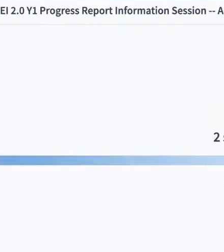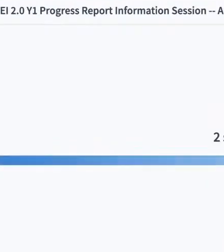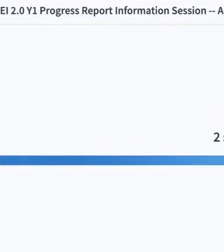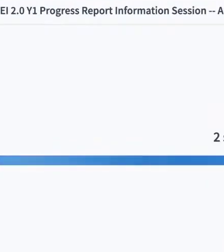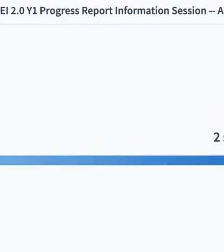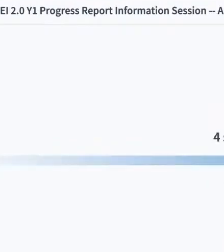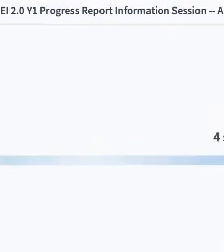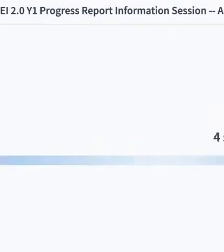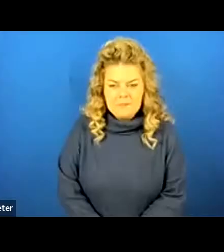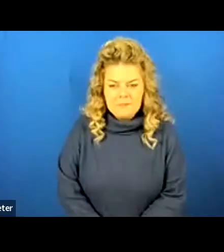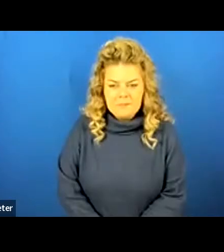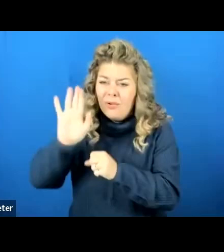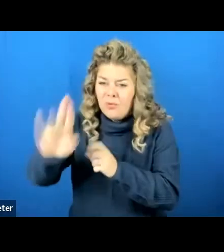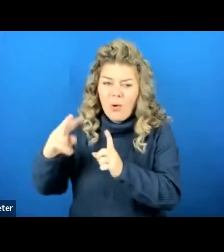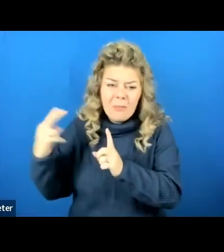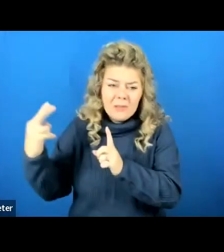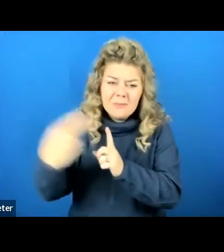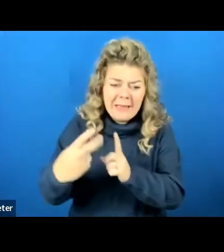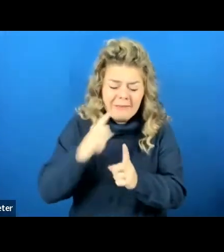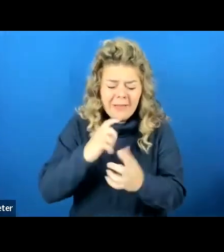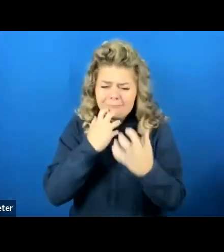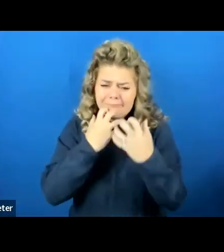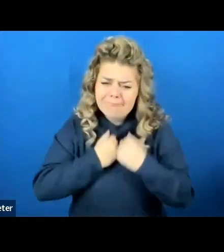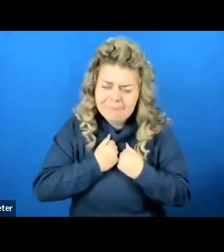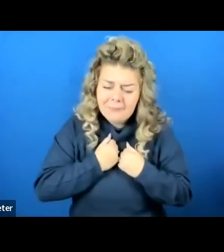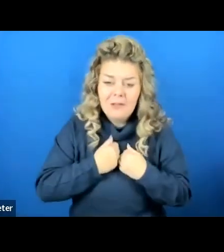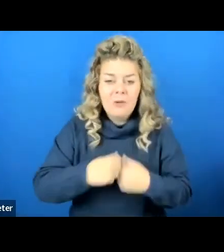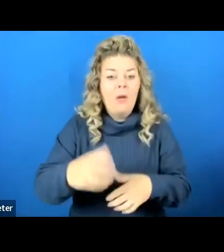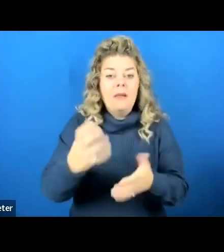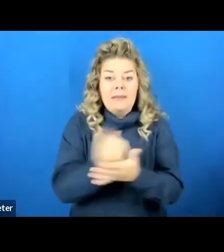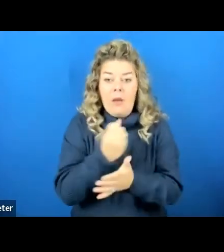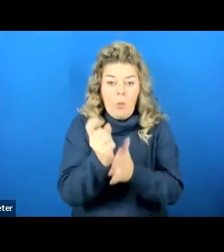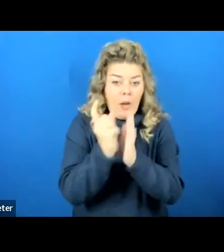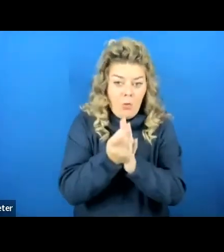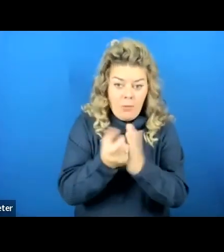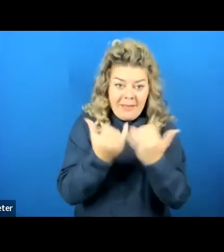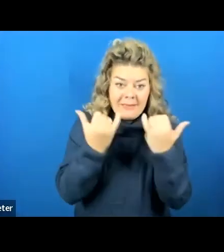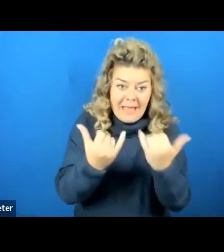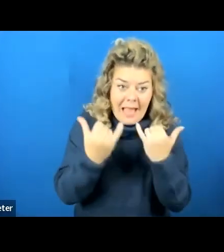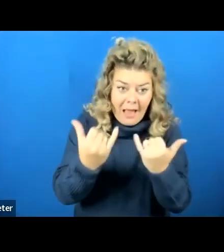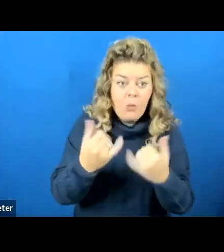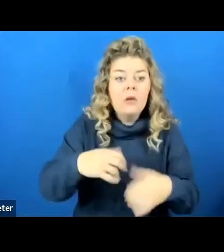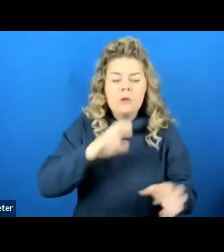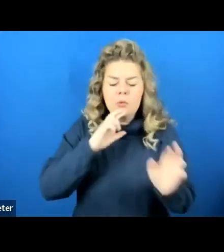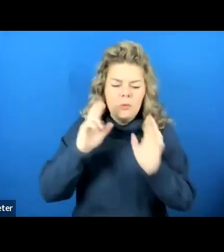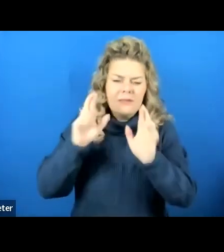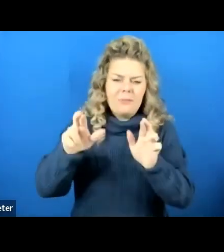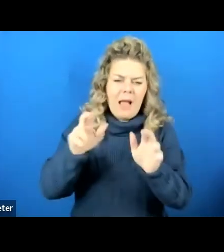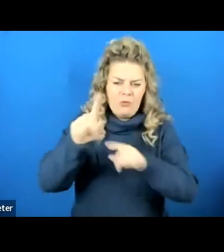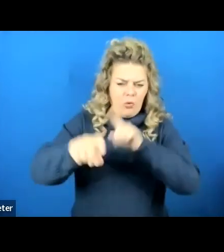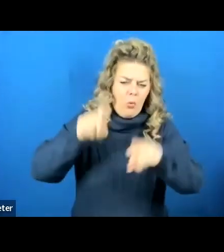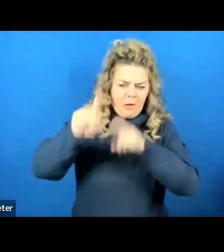So please take a moment now to respond to these questions. The results of this activity will be shared toward the